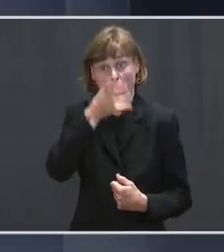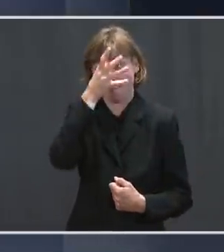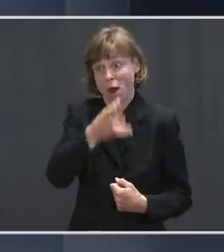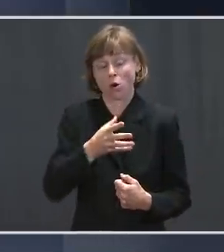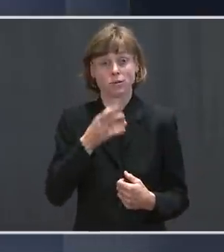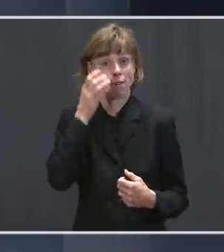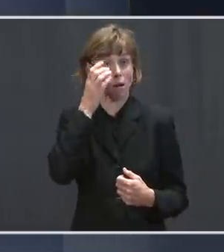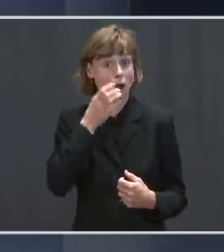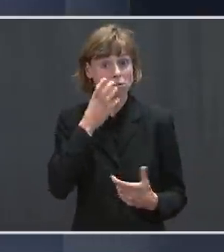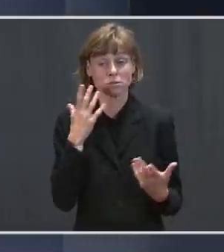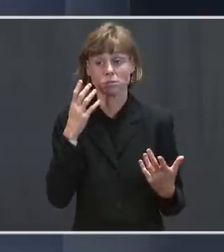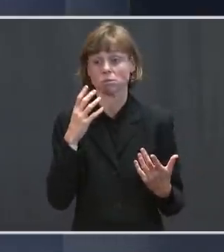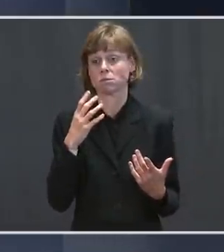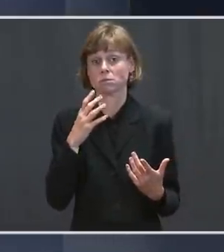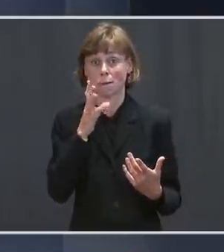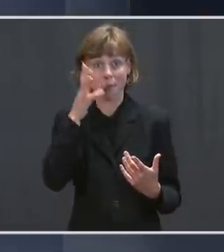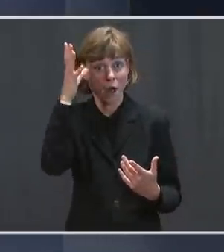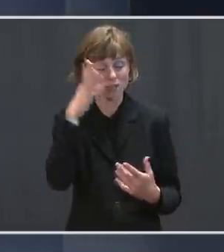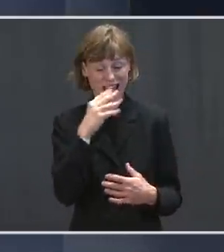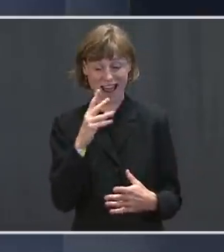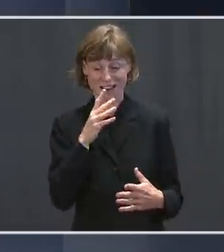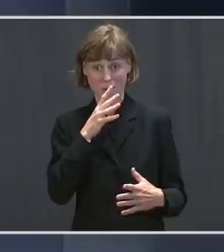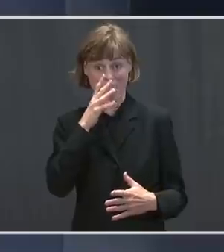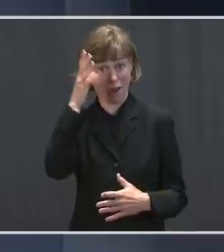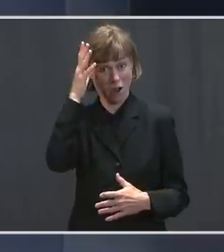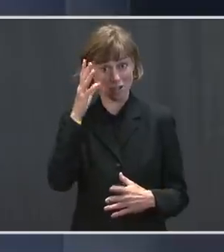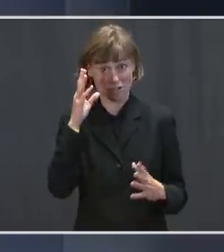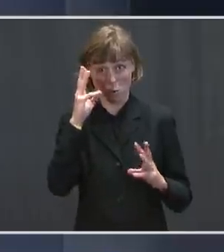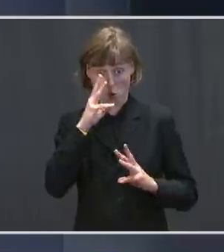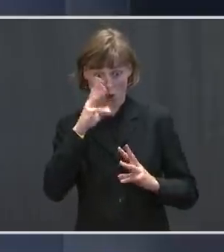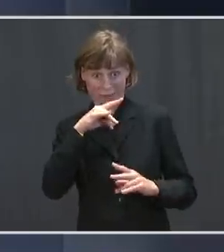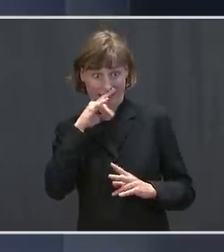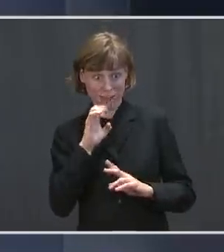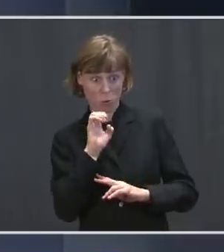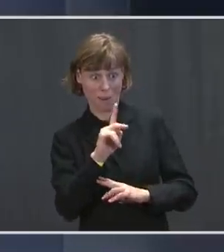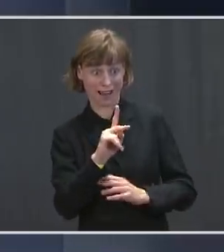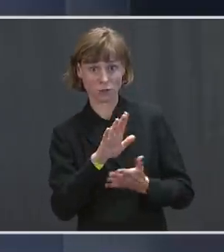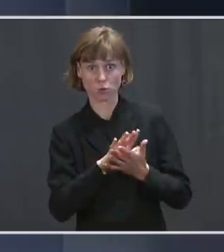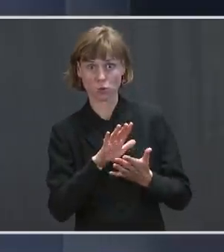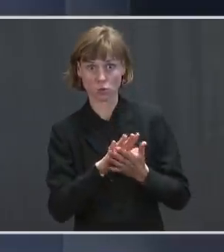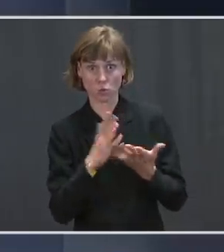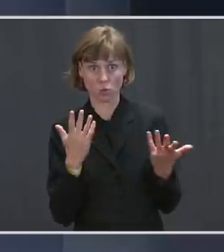and also people who worry about their kids going back to school and their desire to get their kids back in school